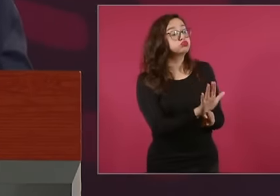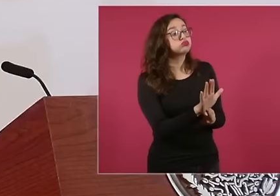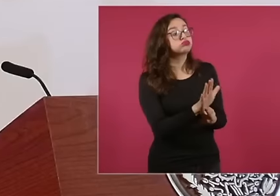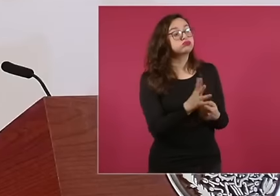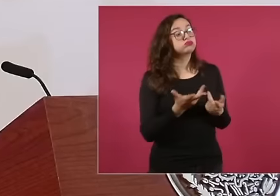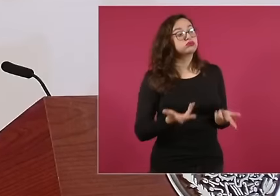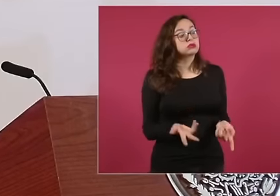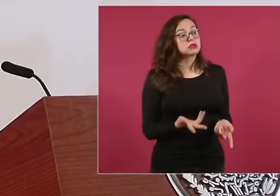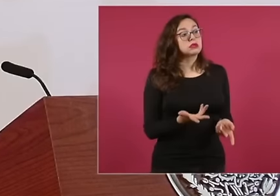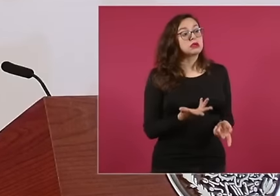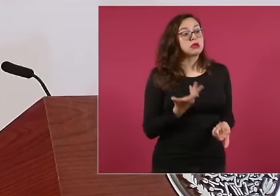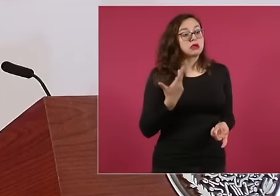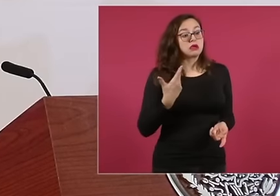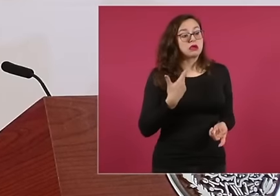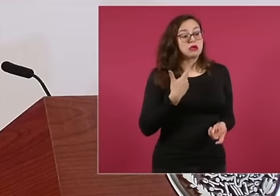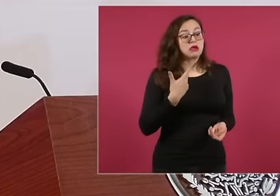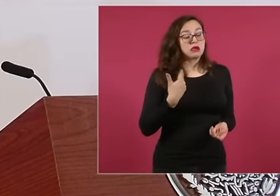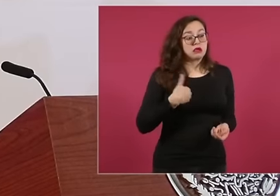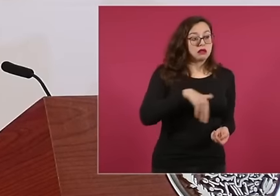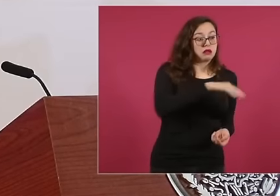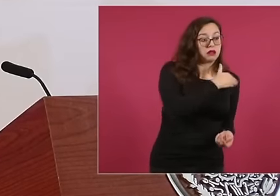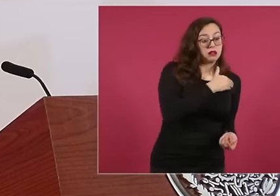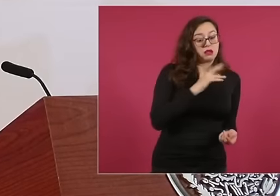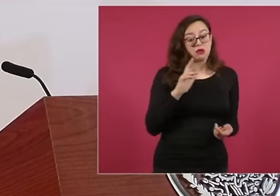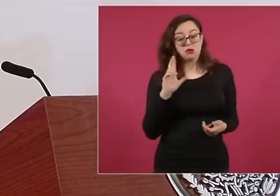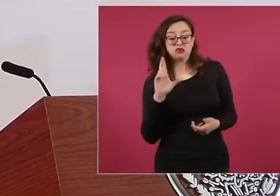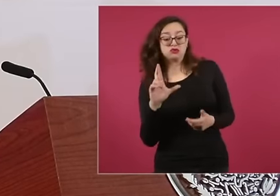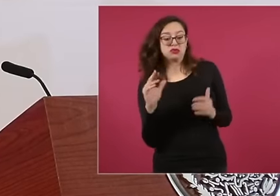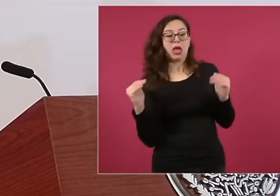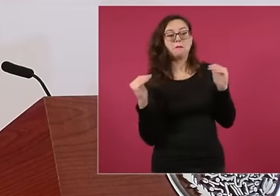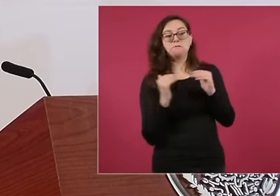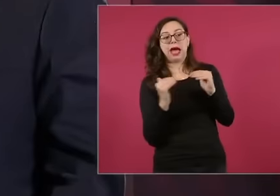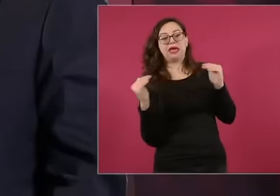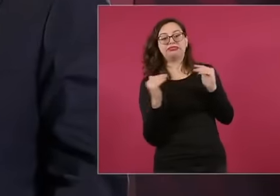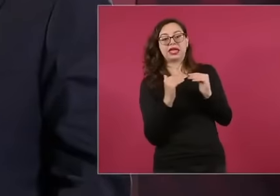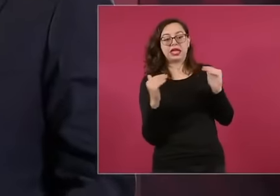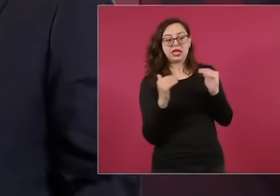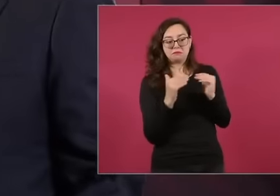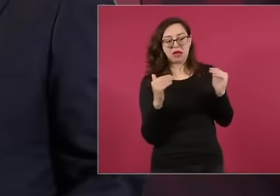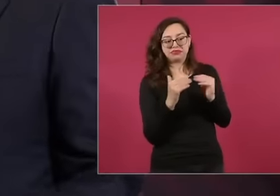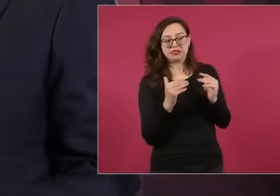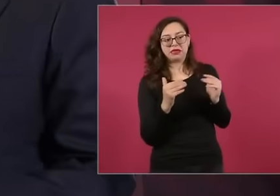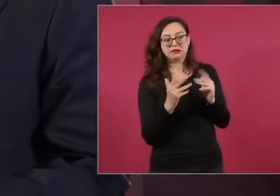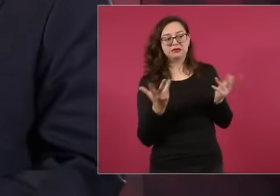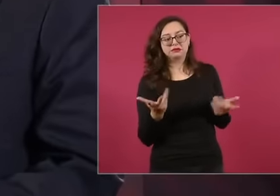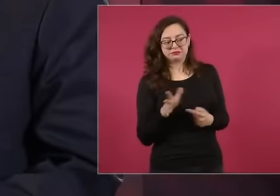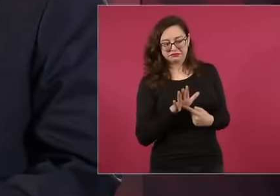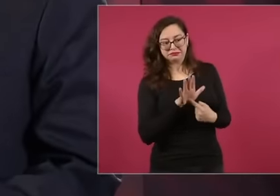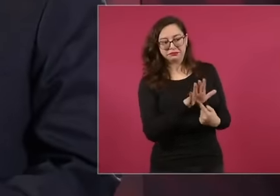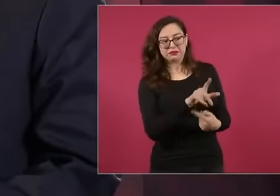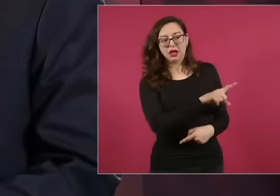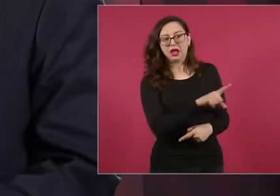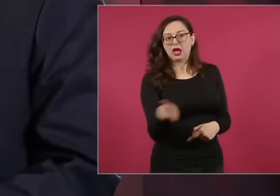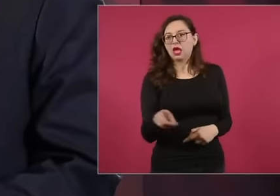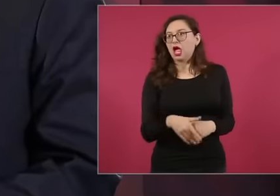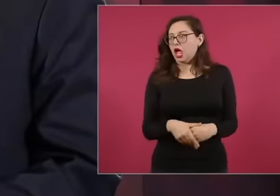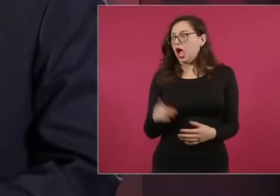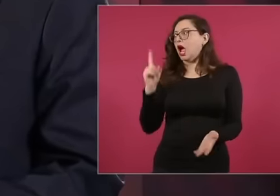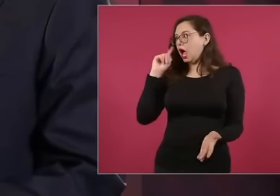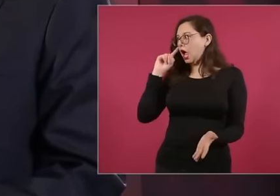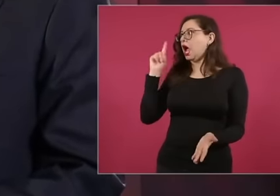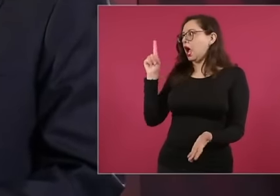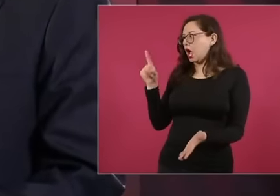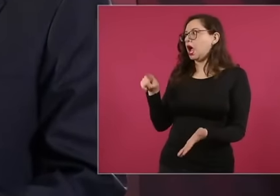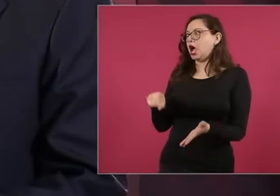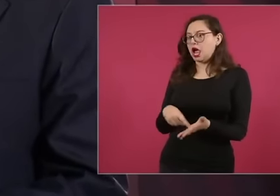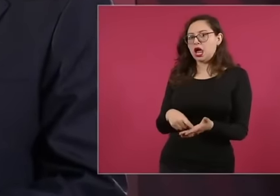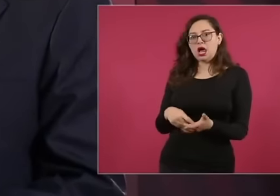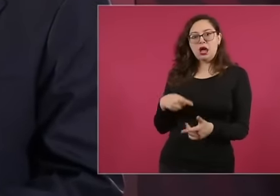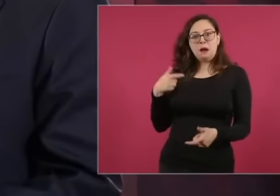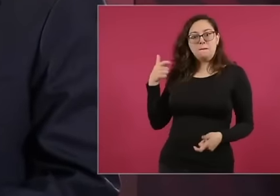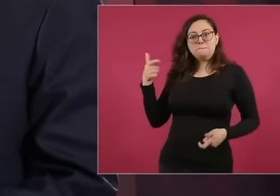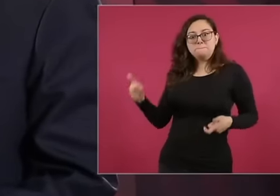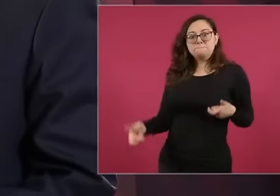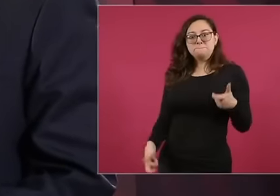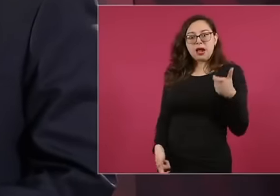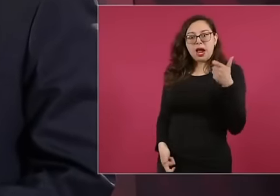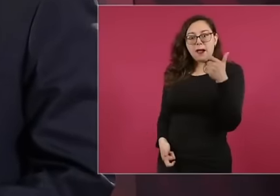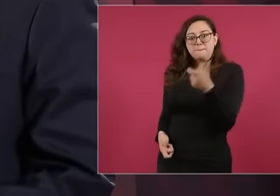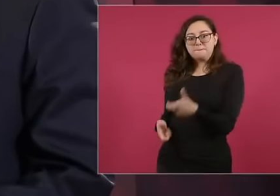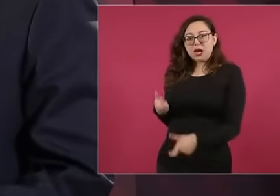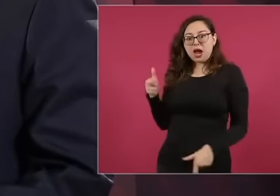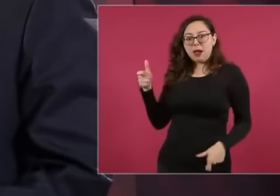that they were tied and that if